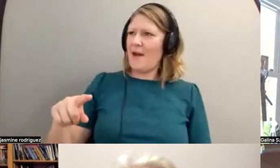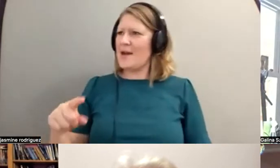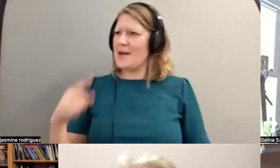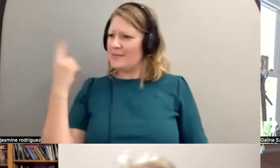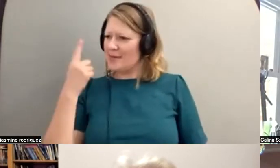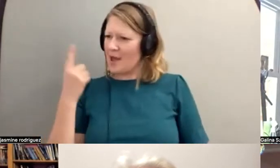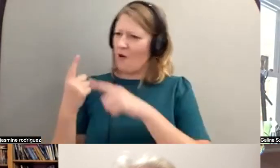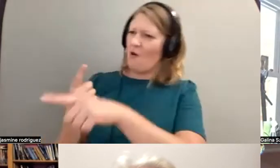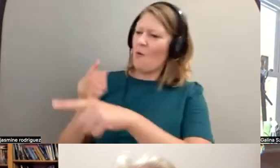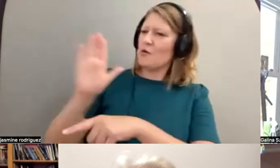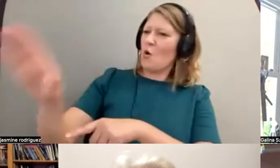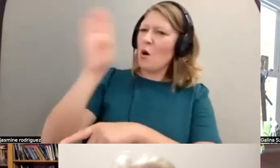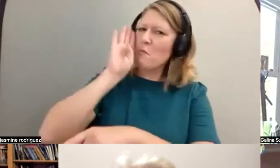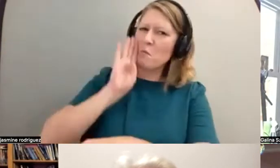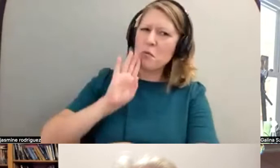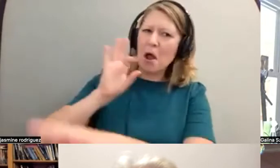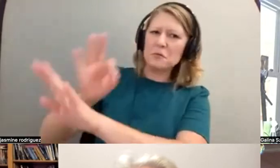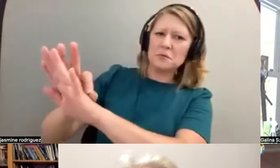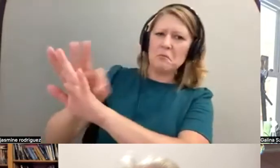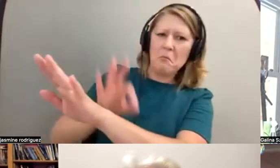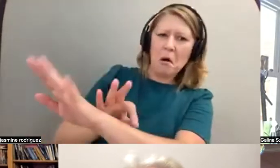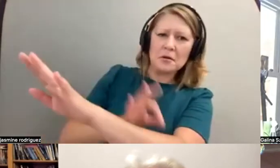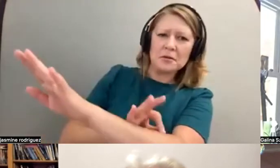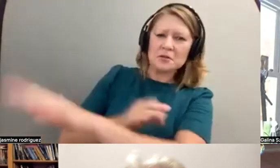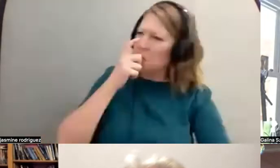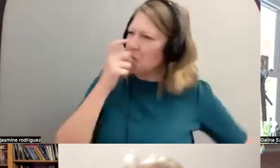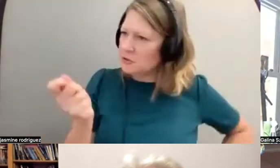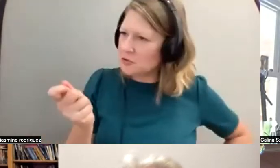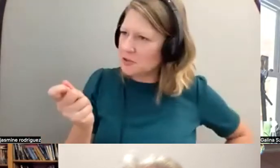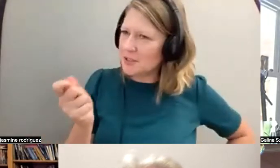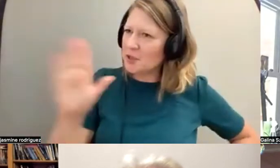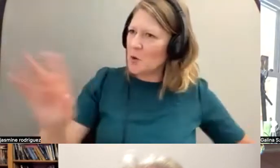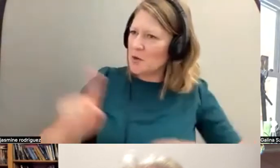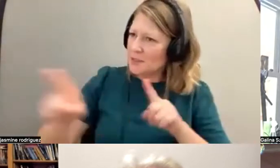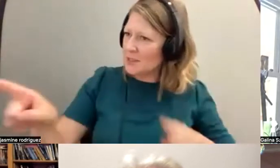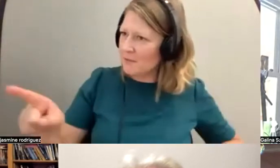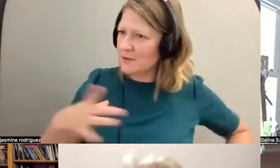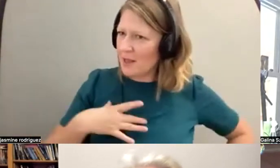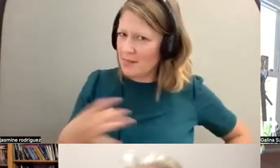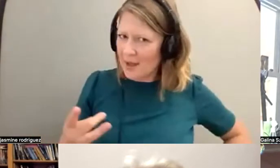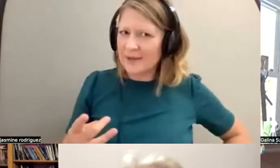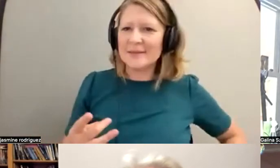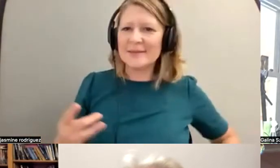So this is a ways where uh, received, yeah,